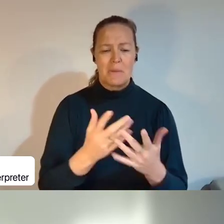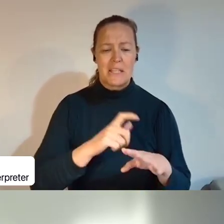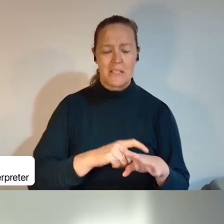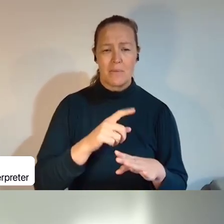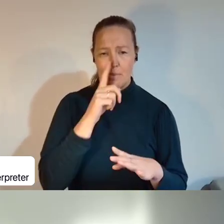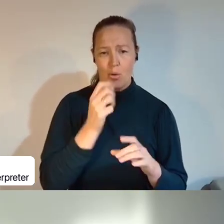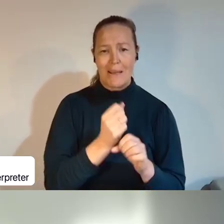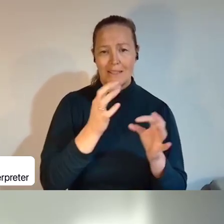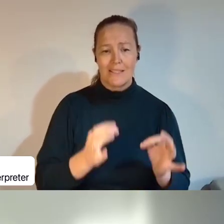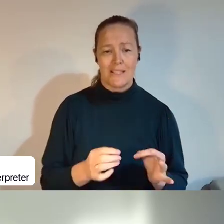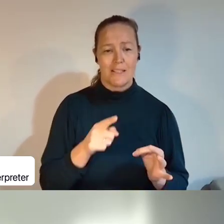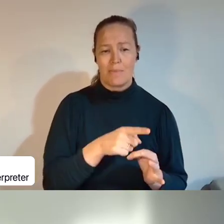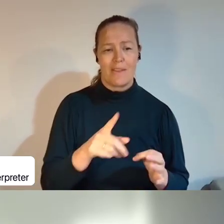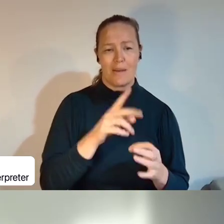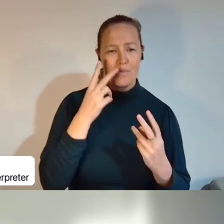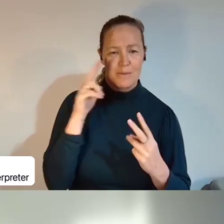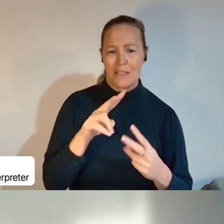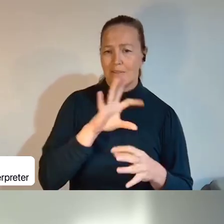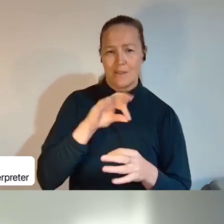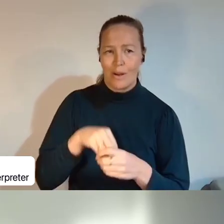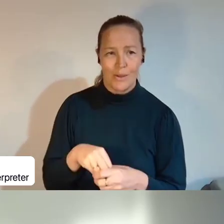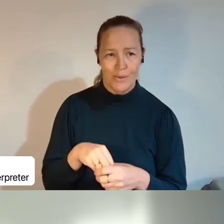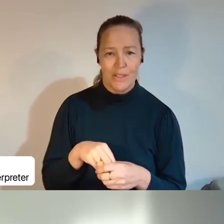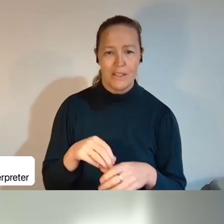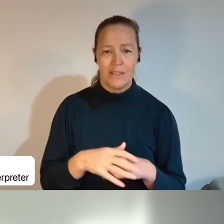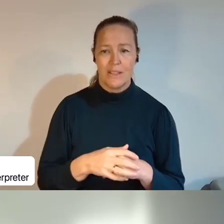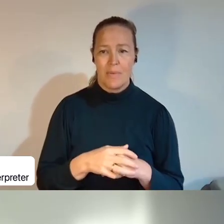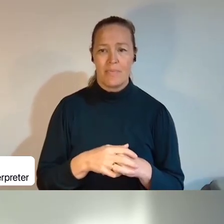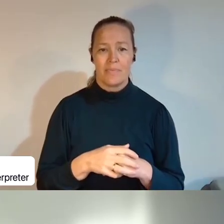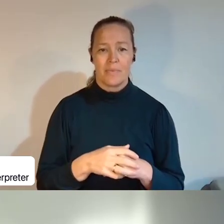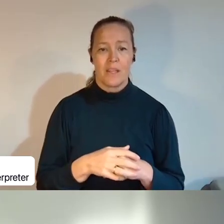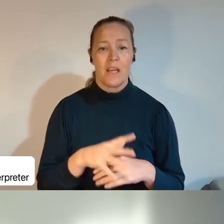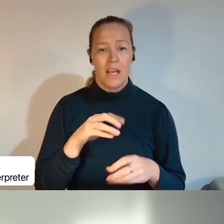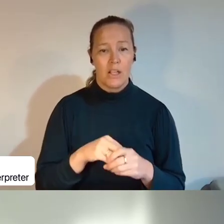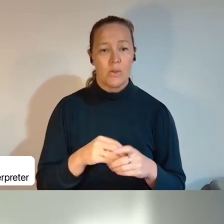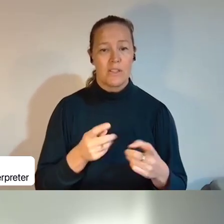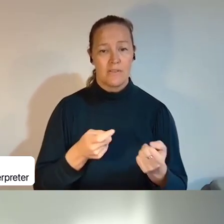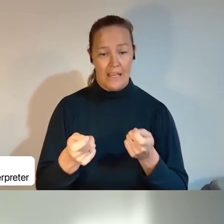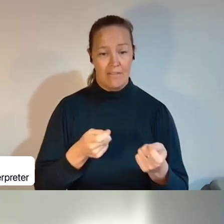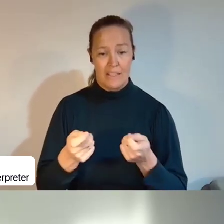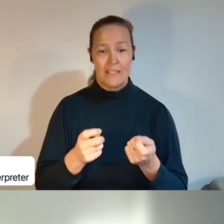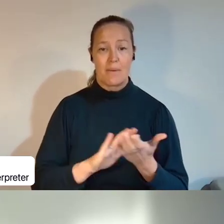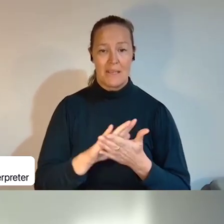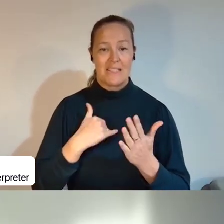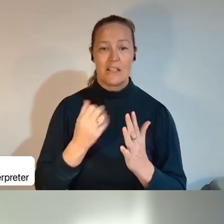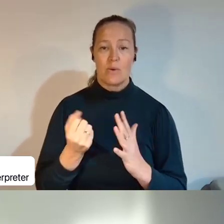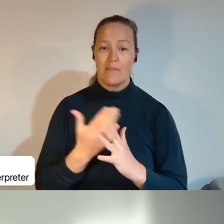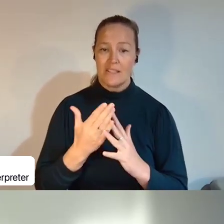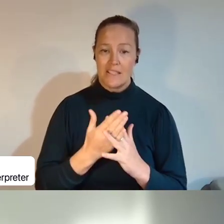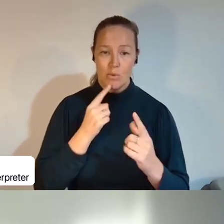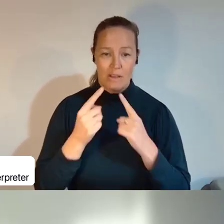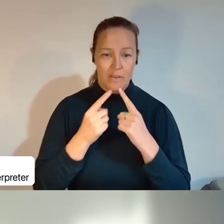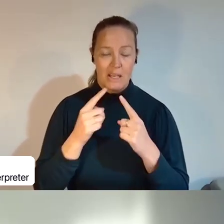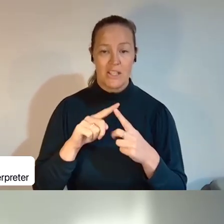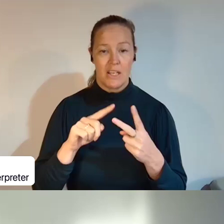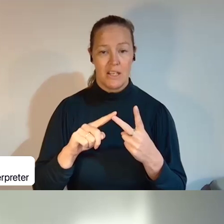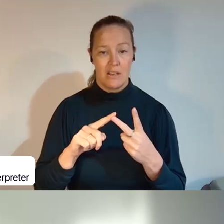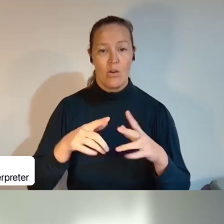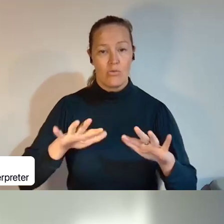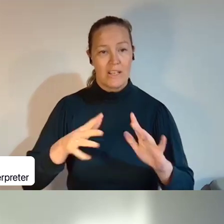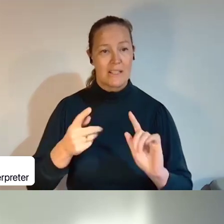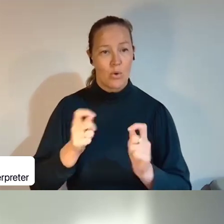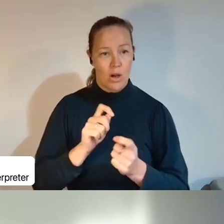those most affected. Inclusive governance requires accessible information, reasonable accommodations,